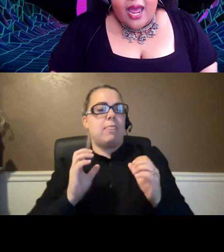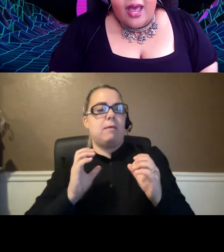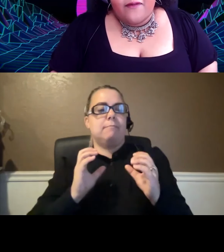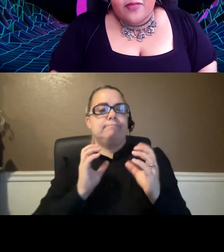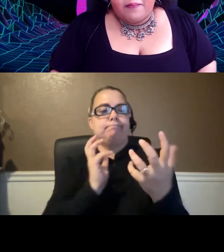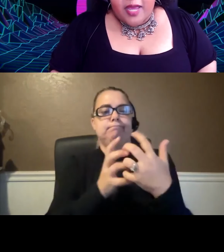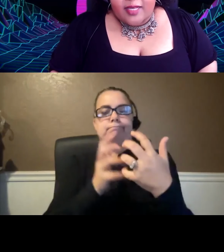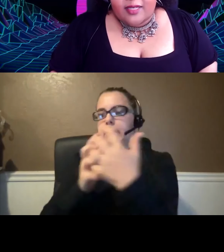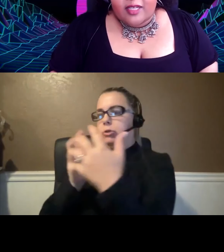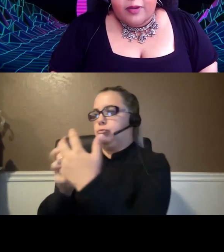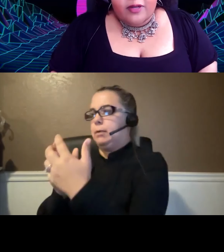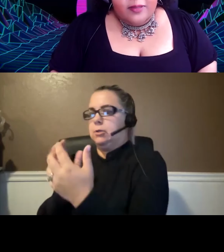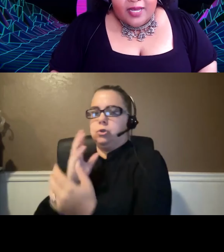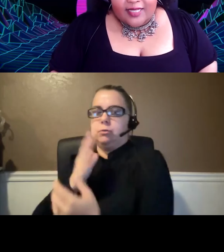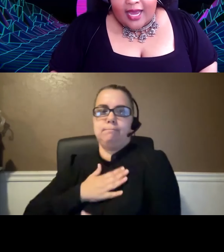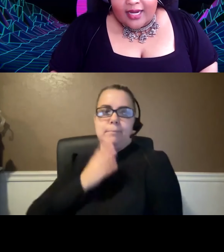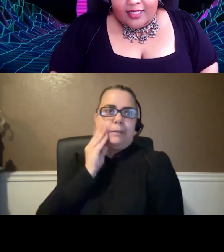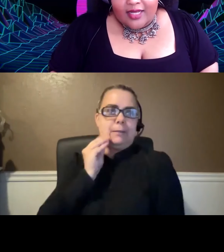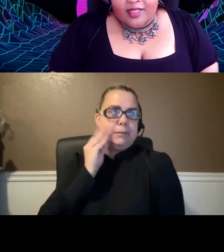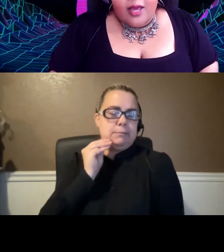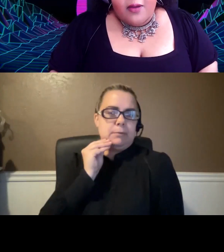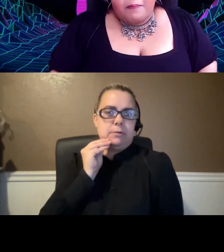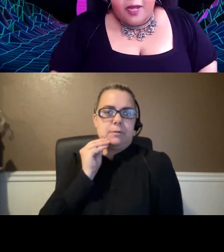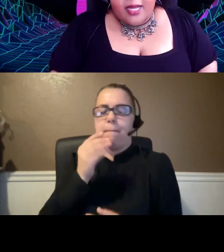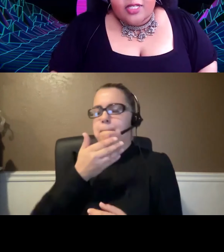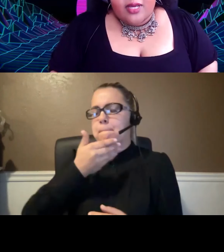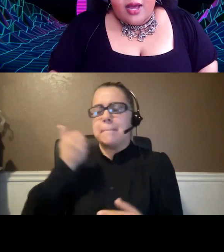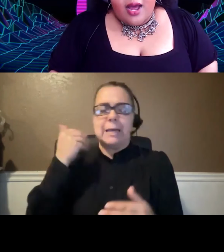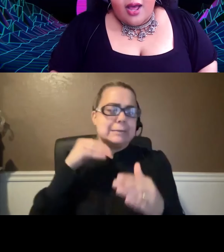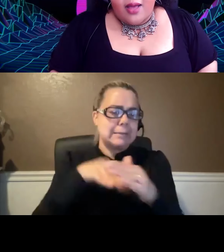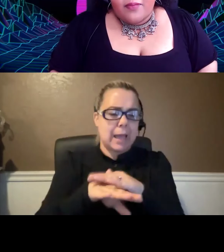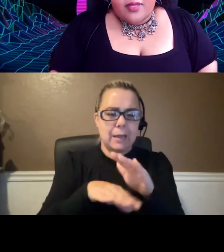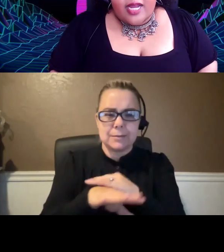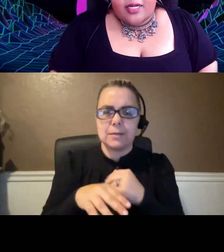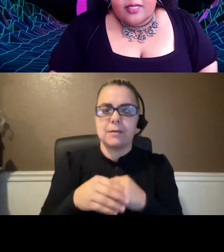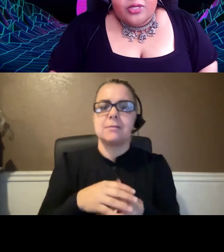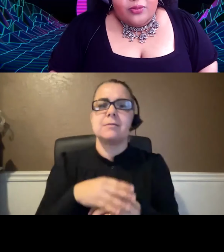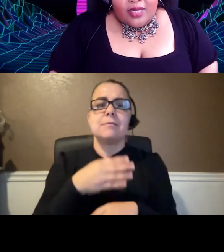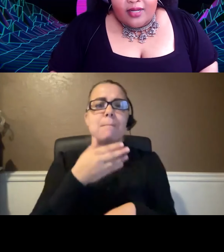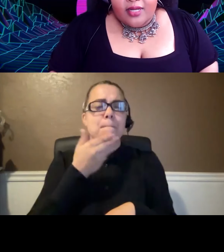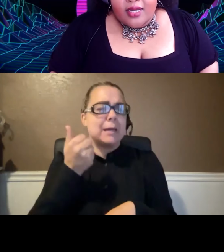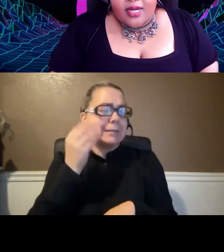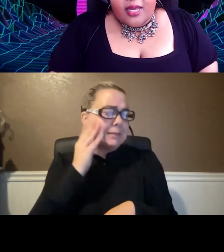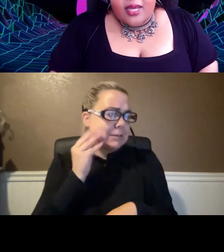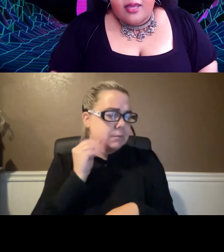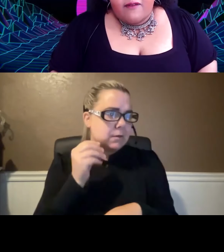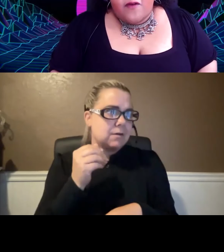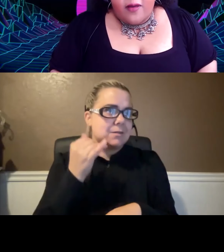have the best experience, the best access. But that doesn't do any good if all that